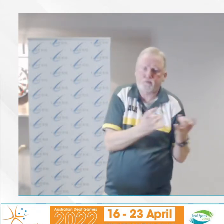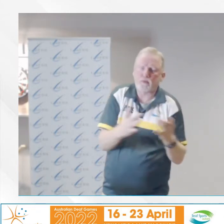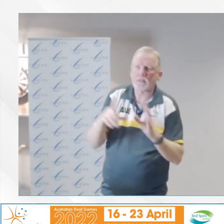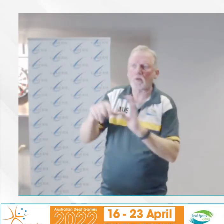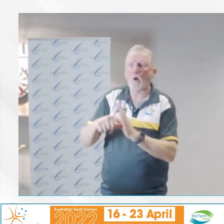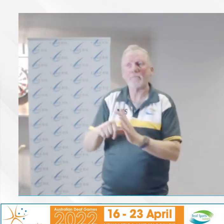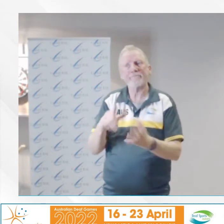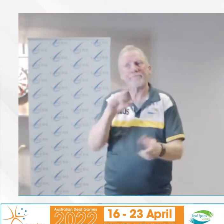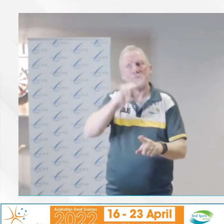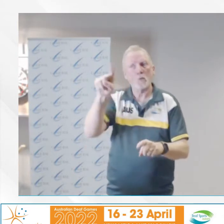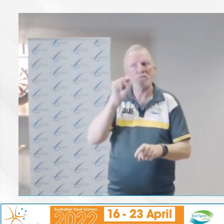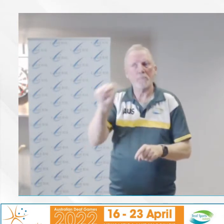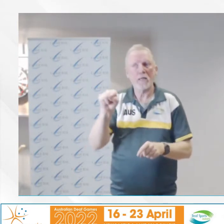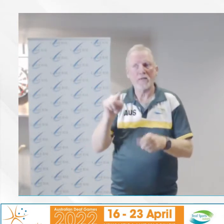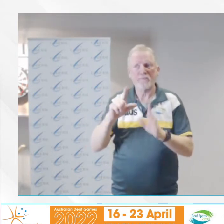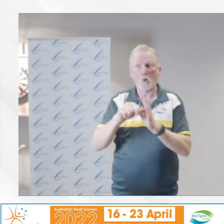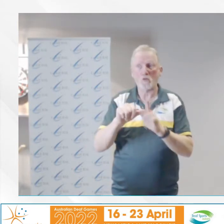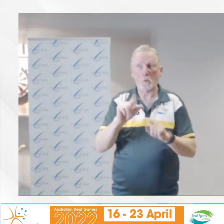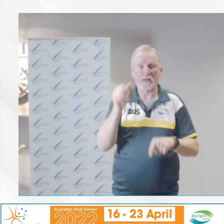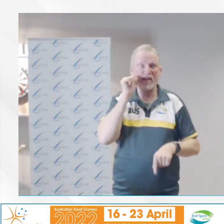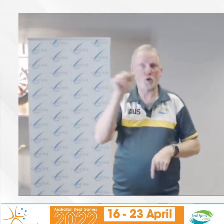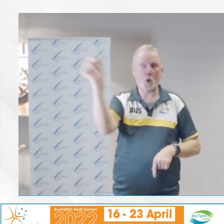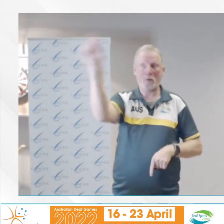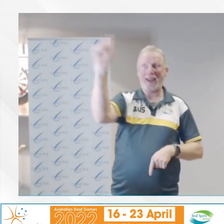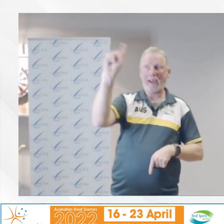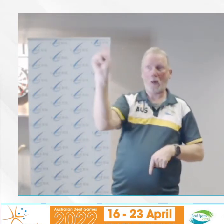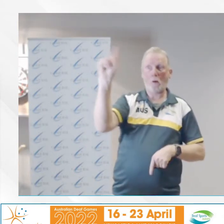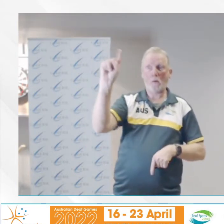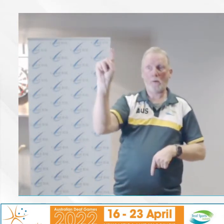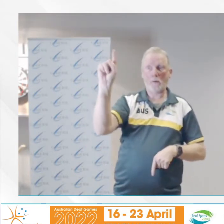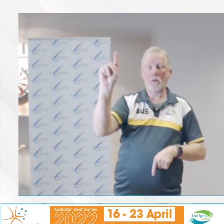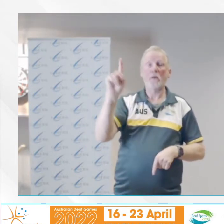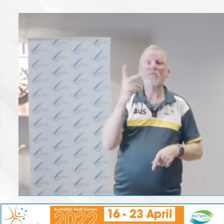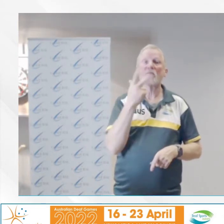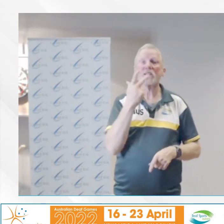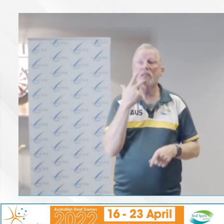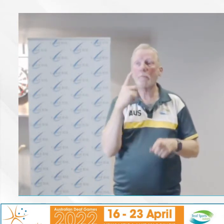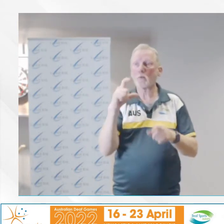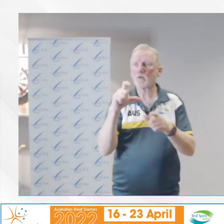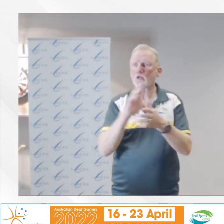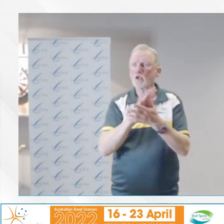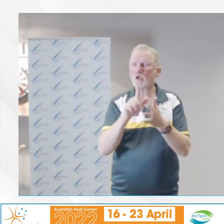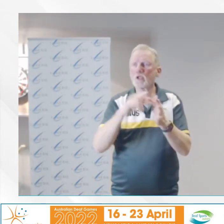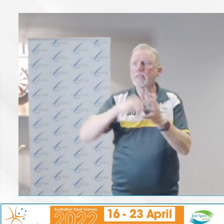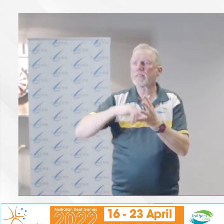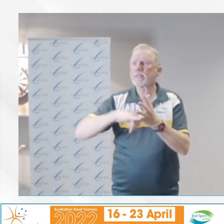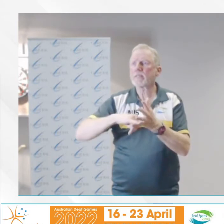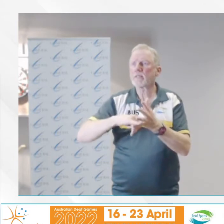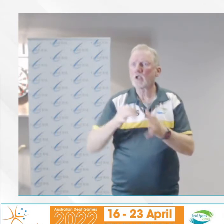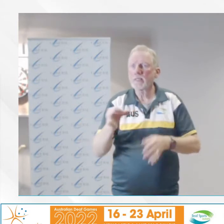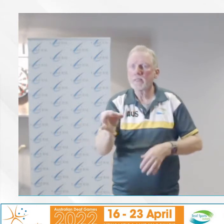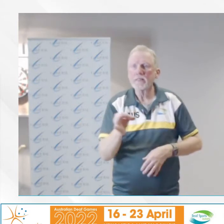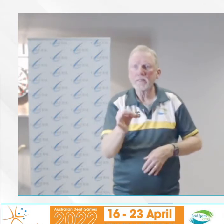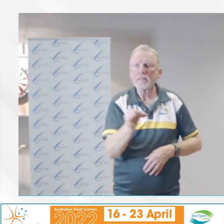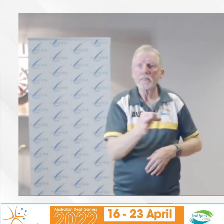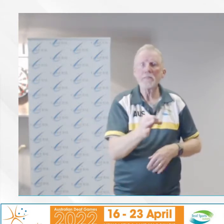work to organize all of that and we're running out of time so at the moment we're thinking about